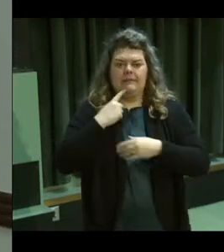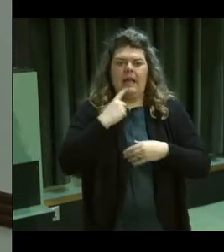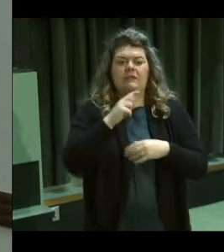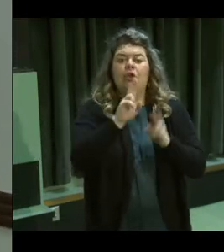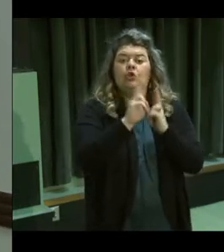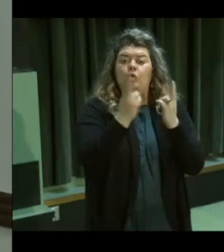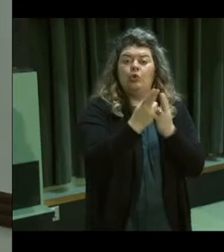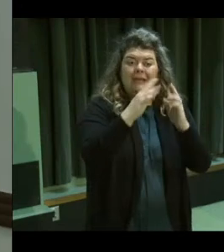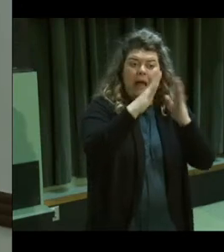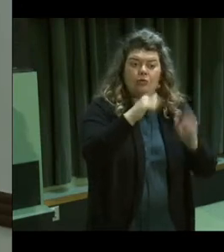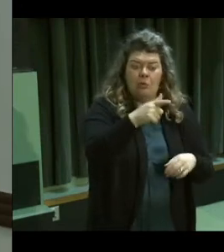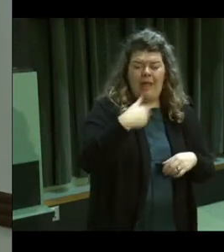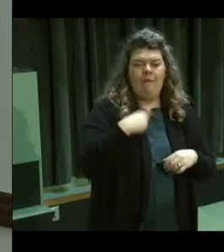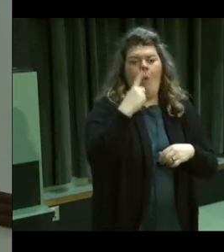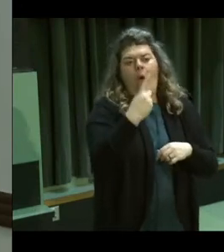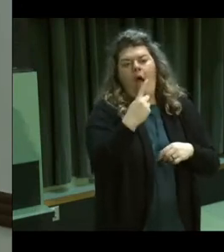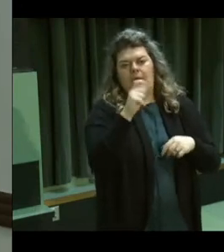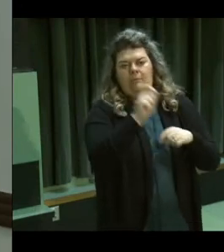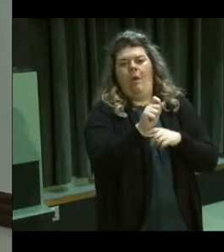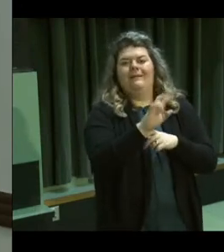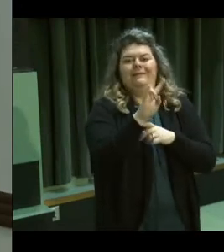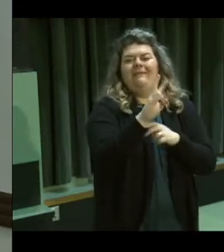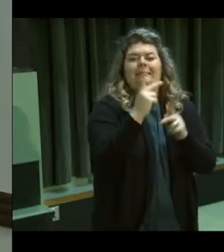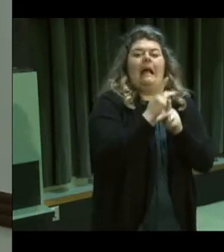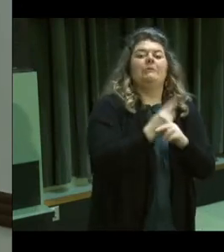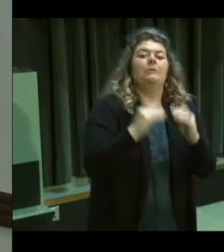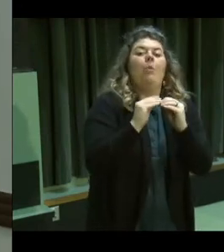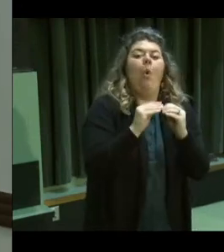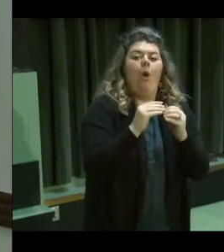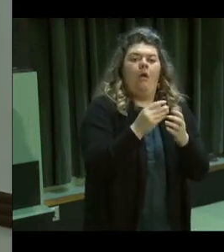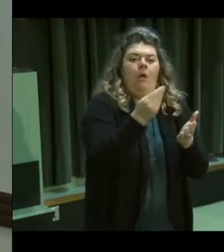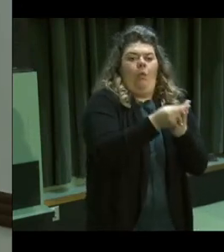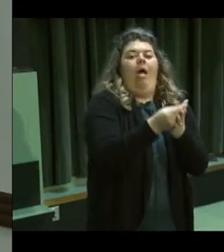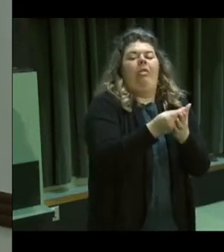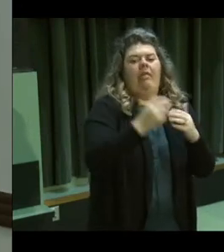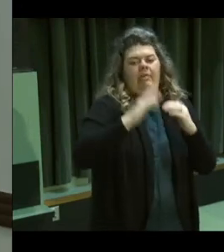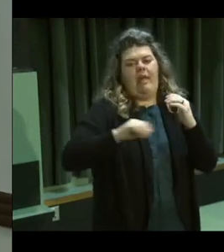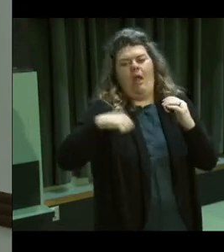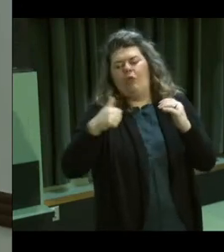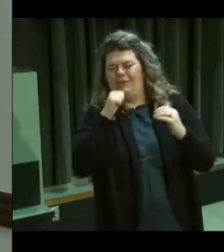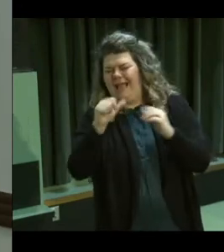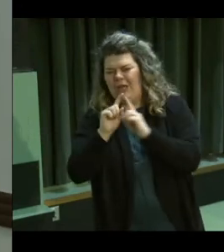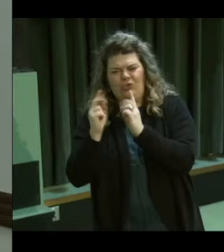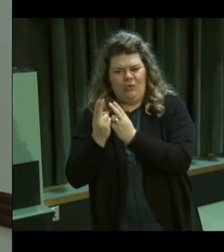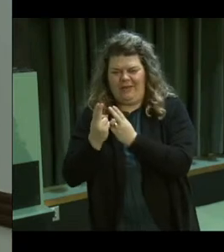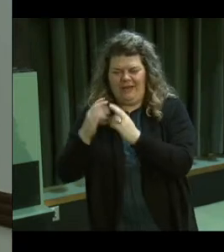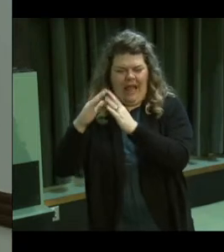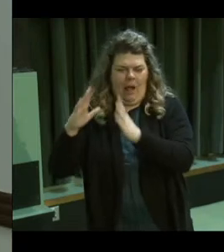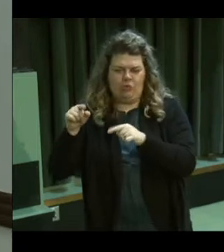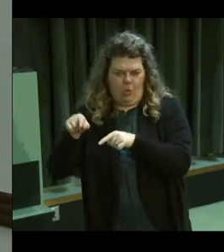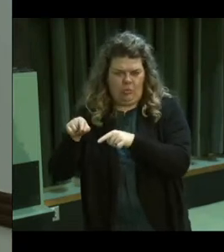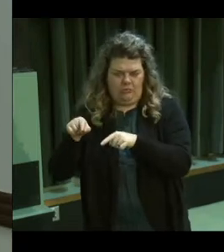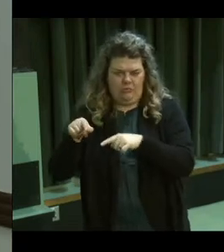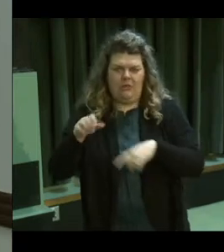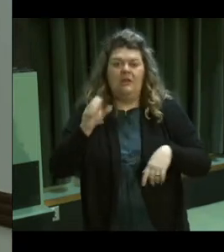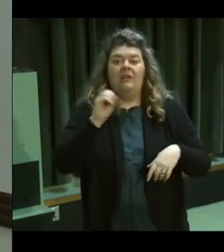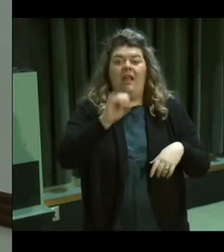households have 1.7 times more median wealth than nonunion